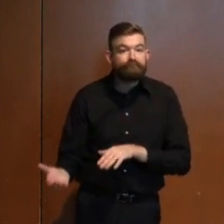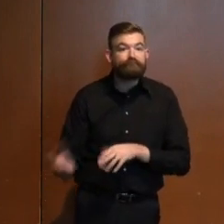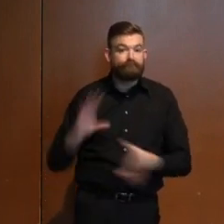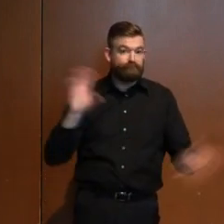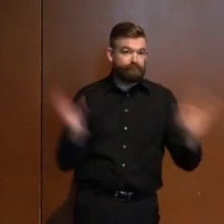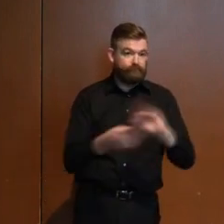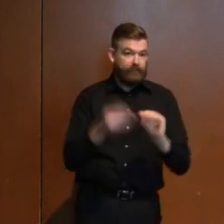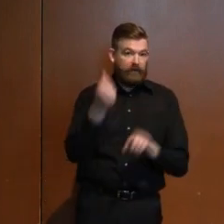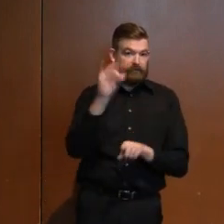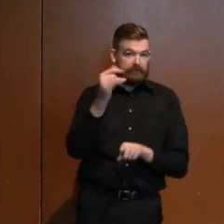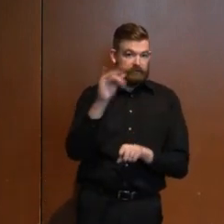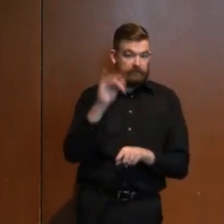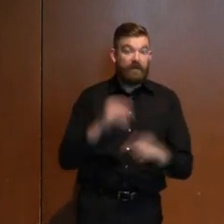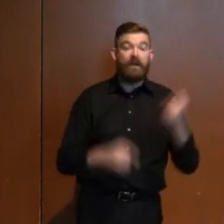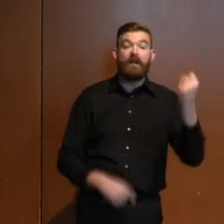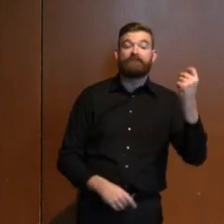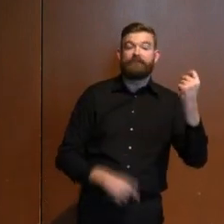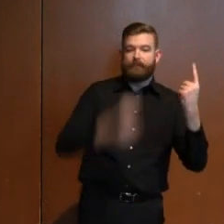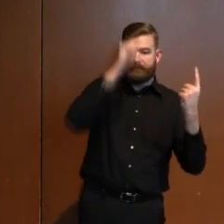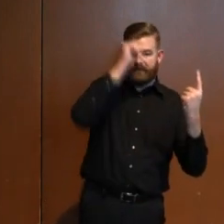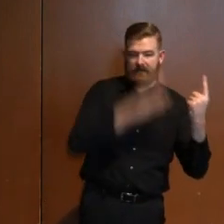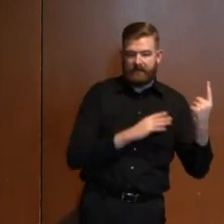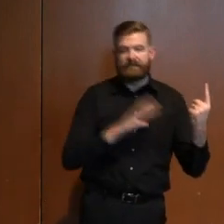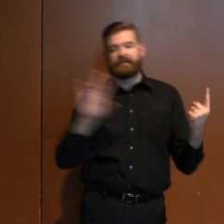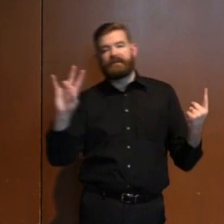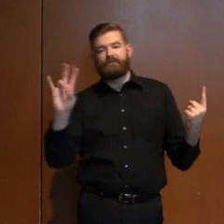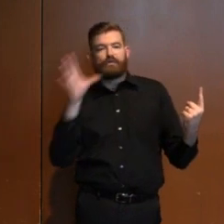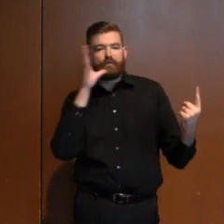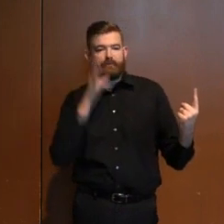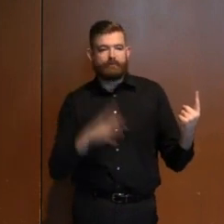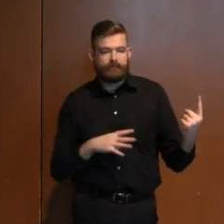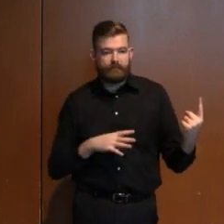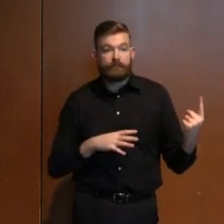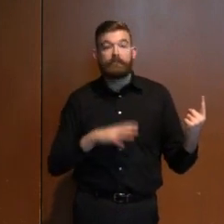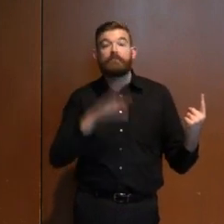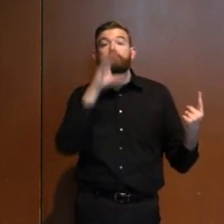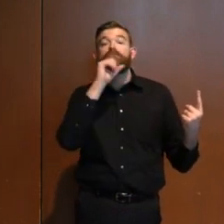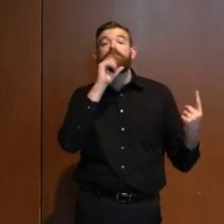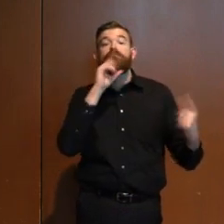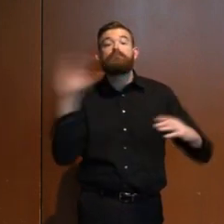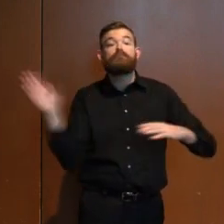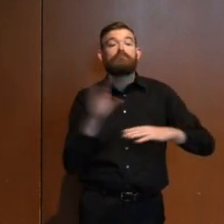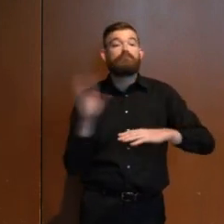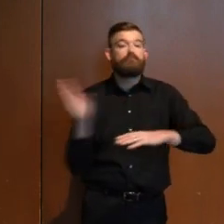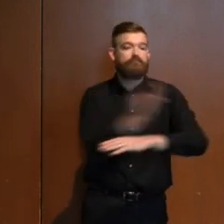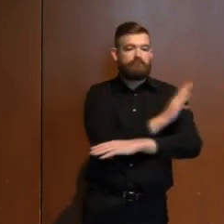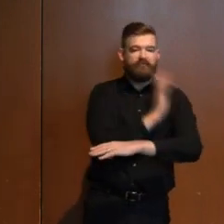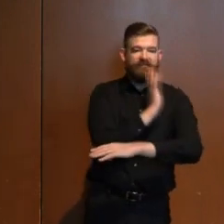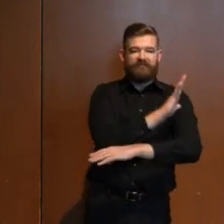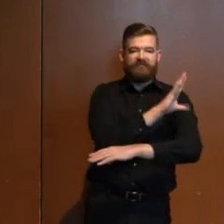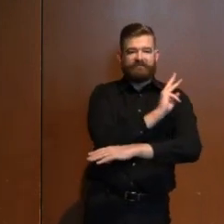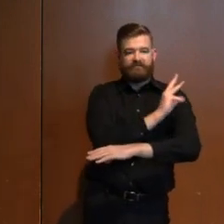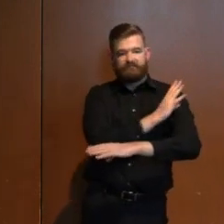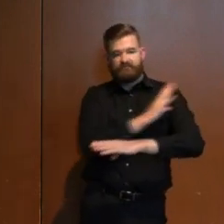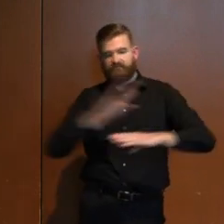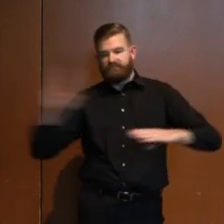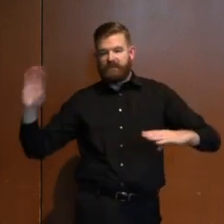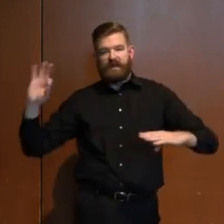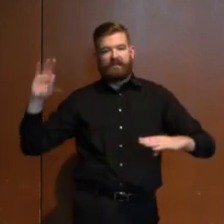AND UNION COUNTIES. THE BREAK DOWN IS AS FOLLOWS 18 DEATHS, 11 WERE MALE, SEVEN FEMALE.